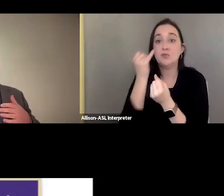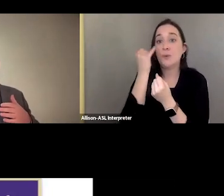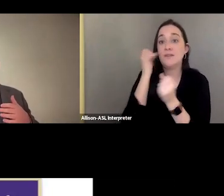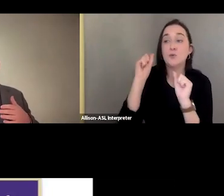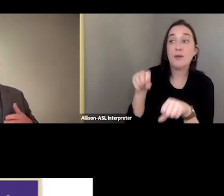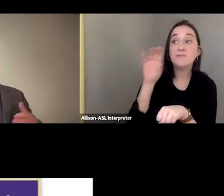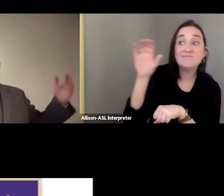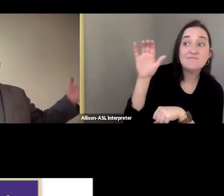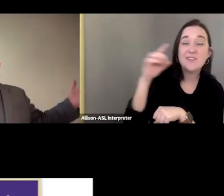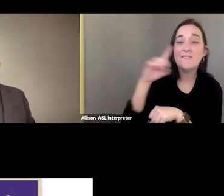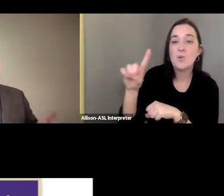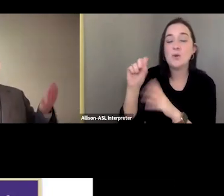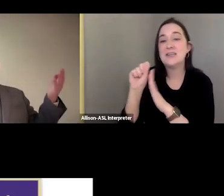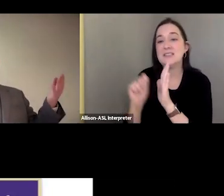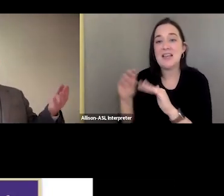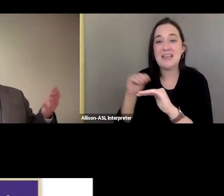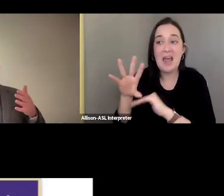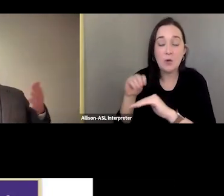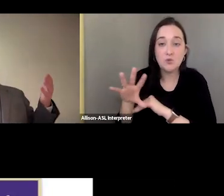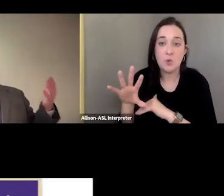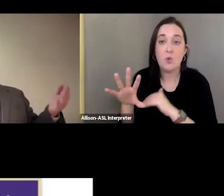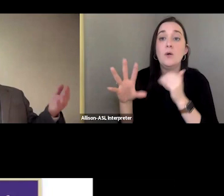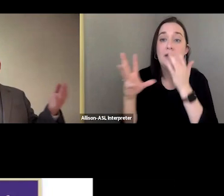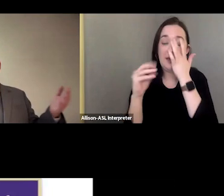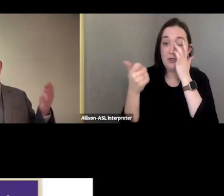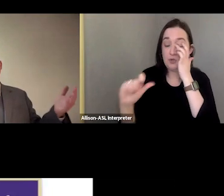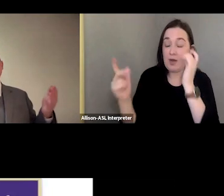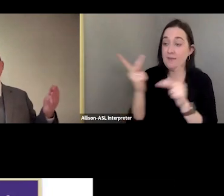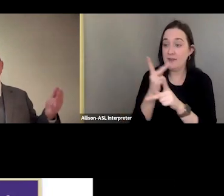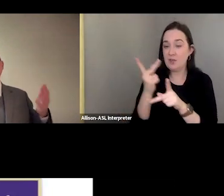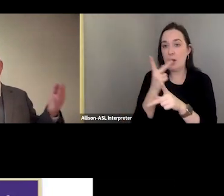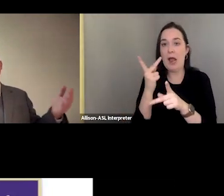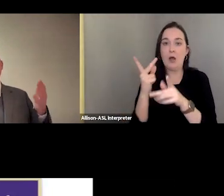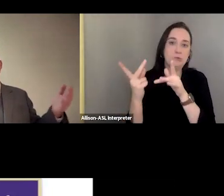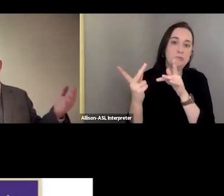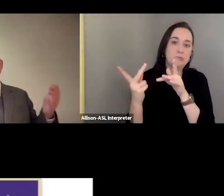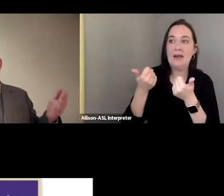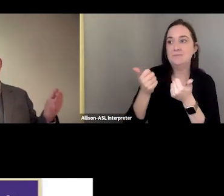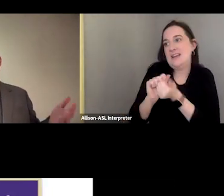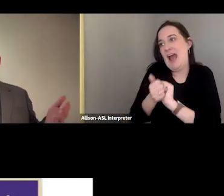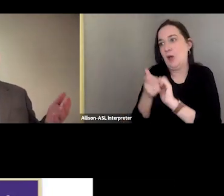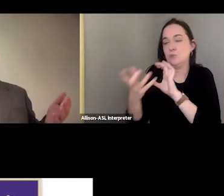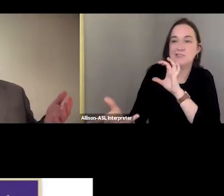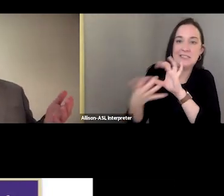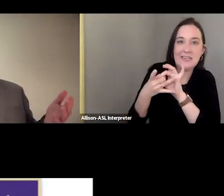that's in your state already, and see if there's a way to help make networking or connections so that there can be a synergy between those two.